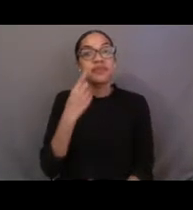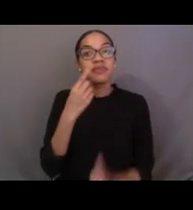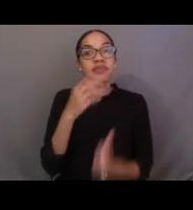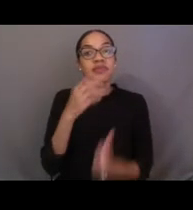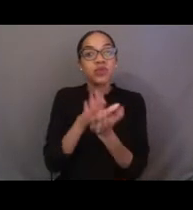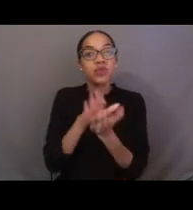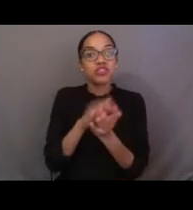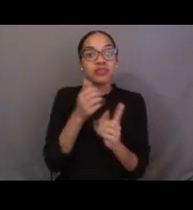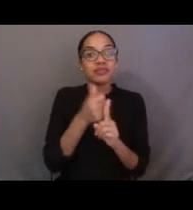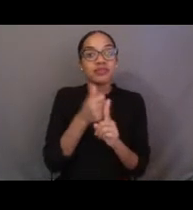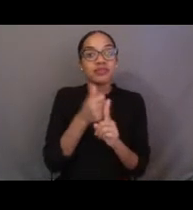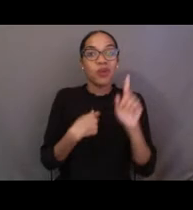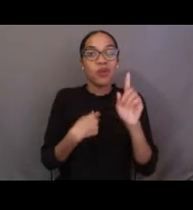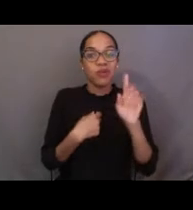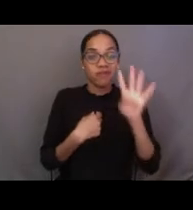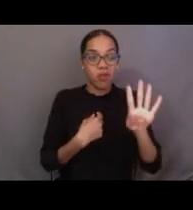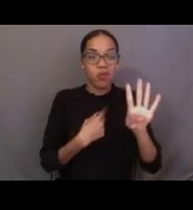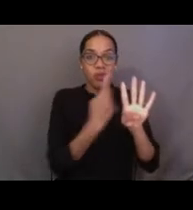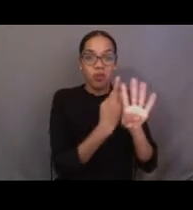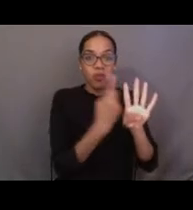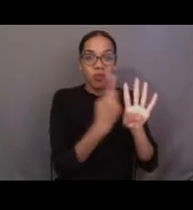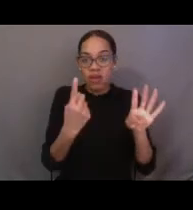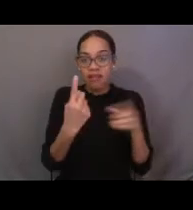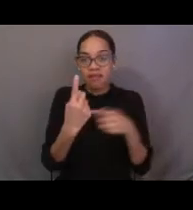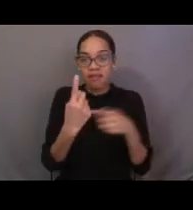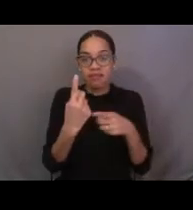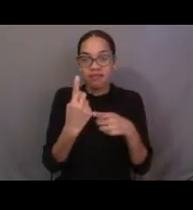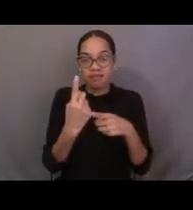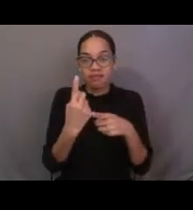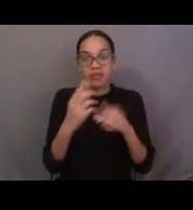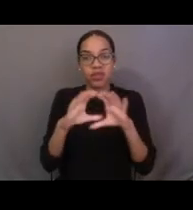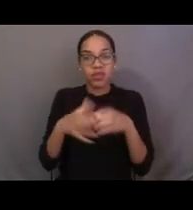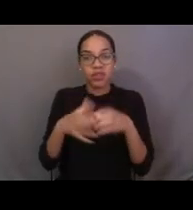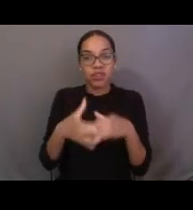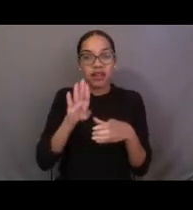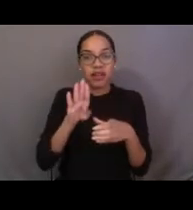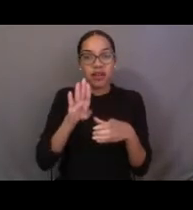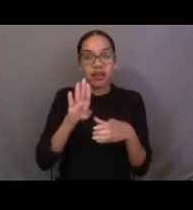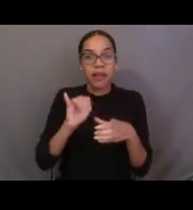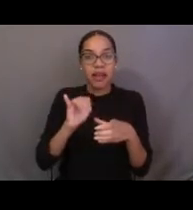in a group called bivalves. And the other three organisms in that group are over here.